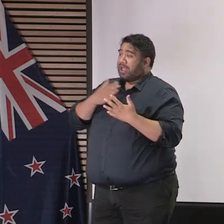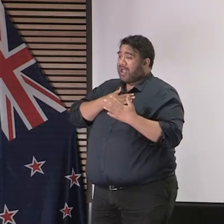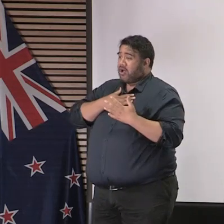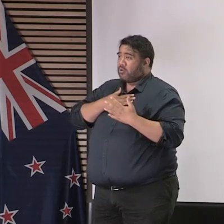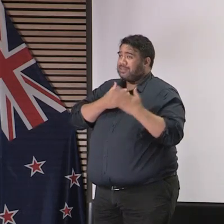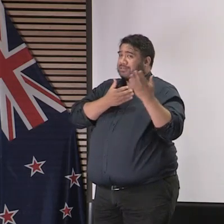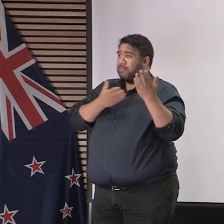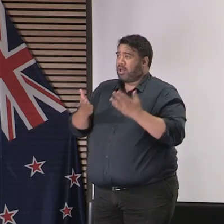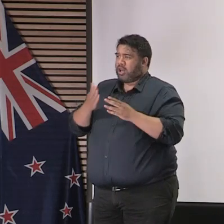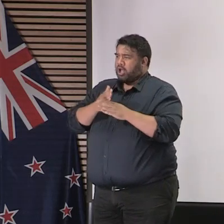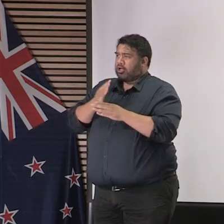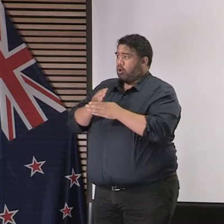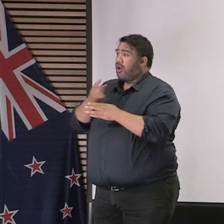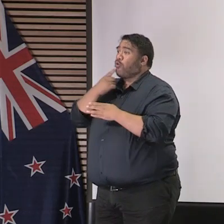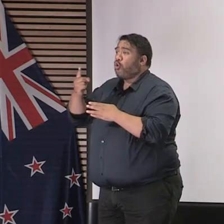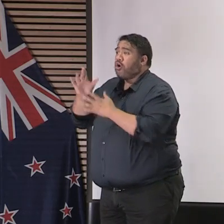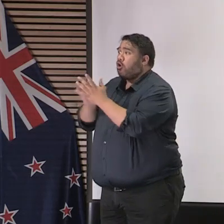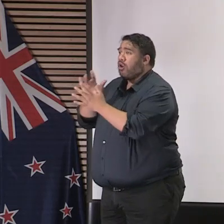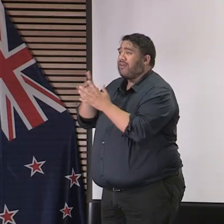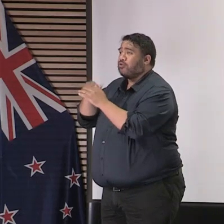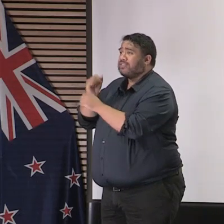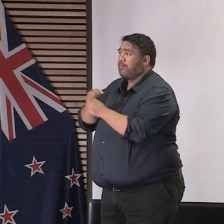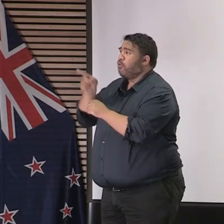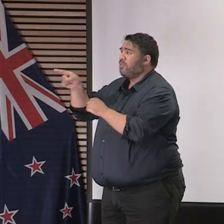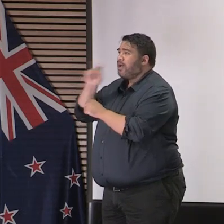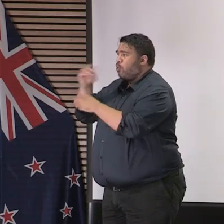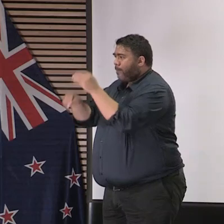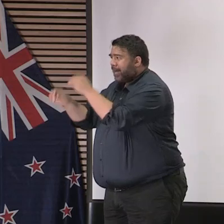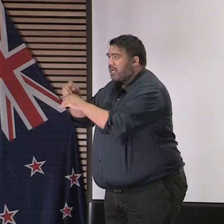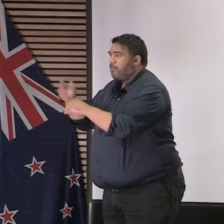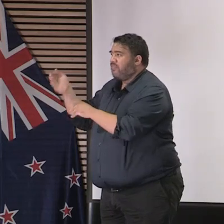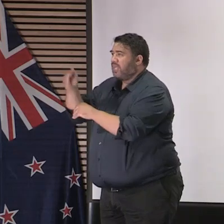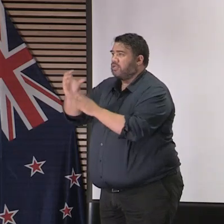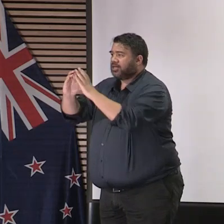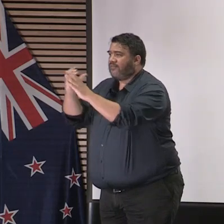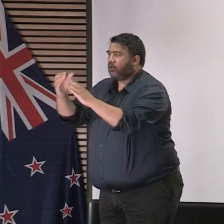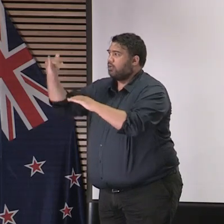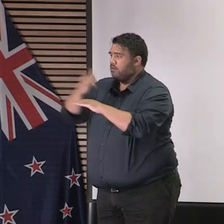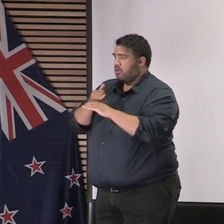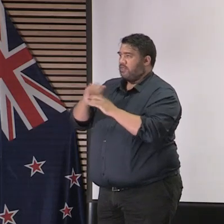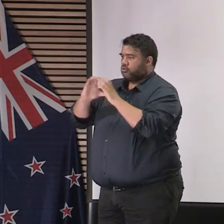their bubble, I suppose? There is a veryity of things here, one is making sure all of the supply chain